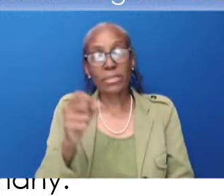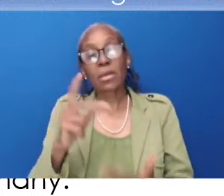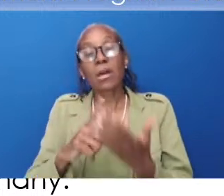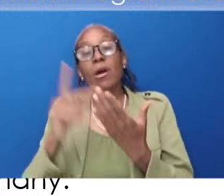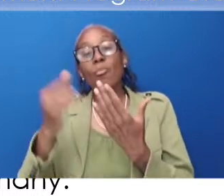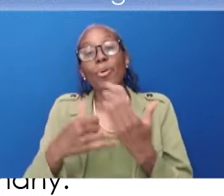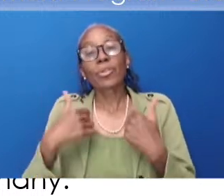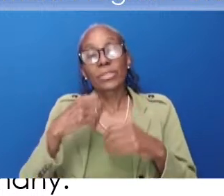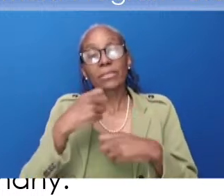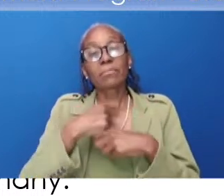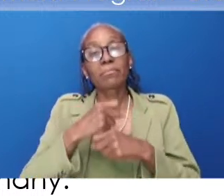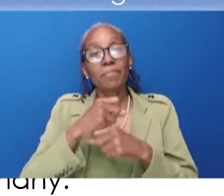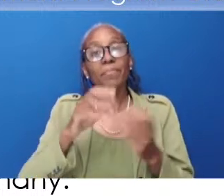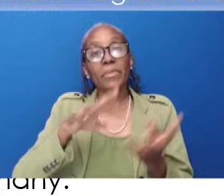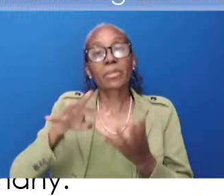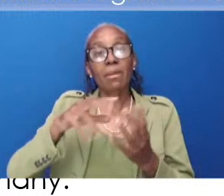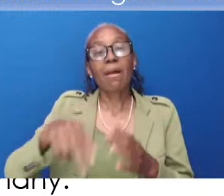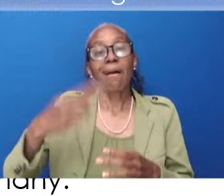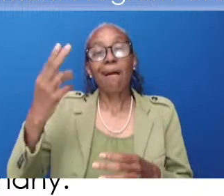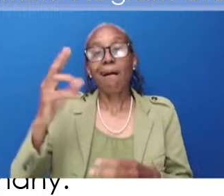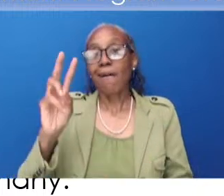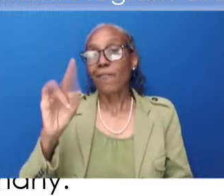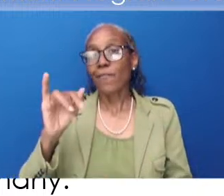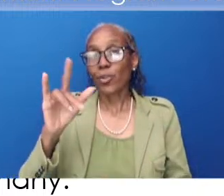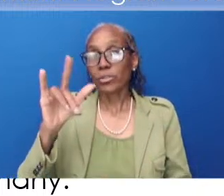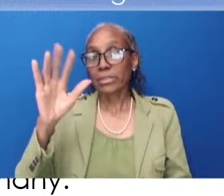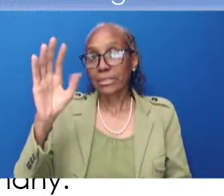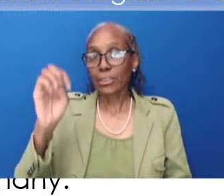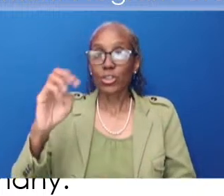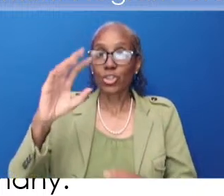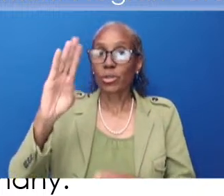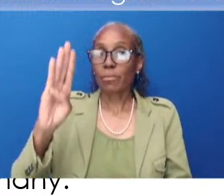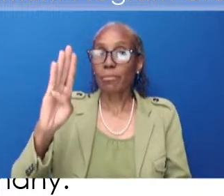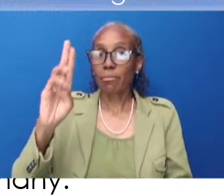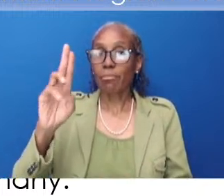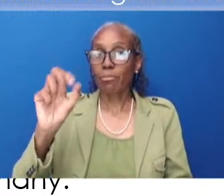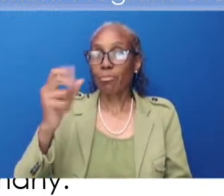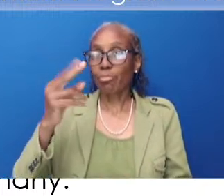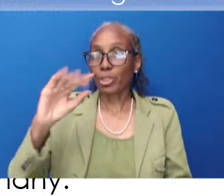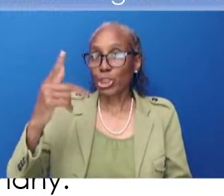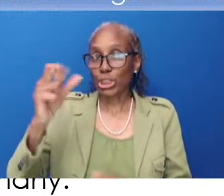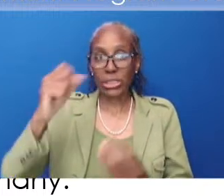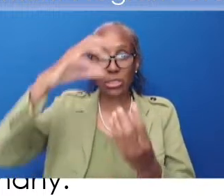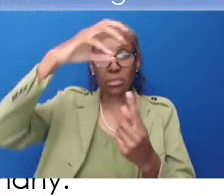THIS WILL BE THEIR FIRST MANUFACTURING PRESENCE IN THE U.S. THIS PROJECT ENTAILS